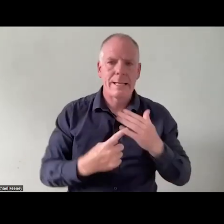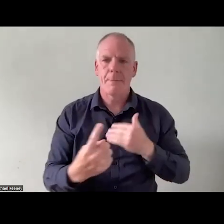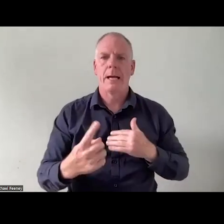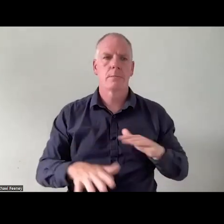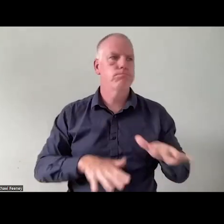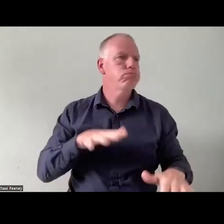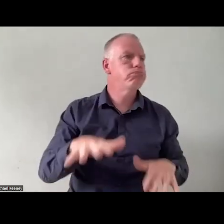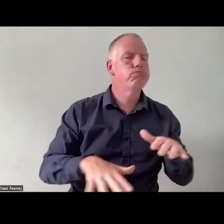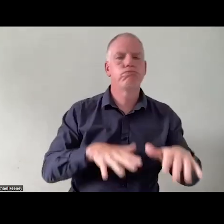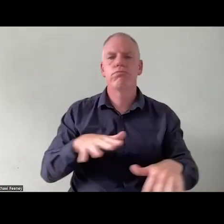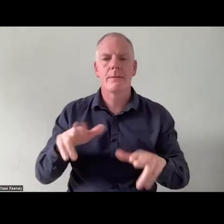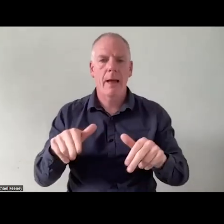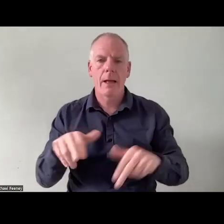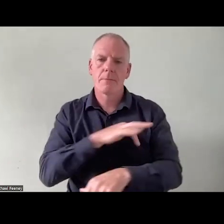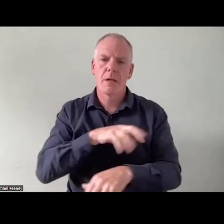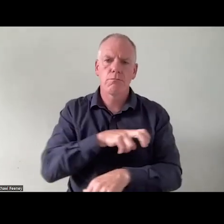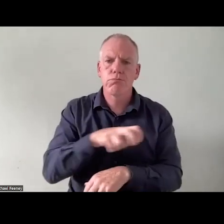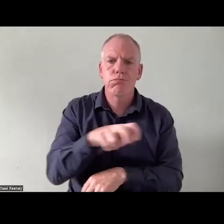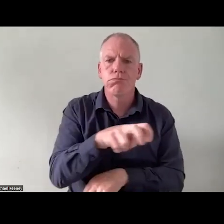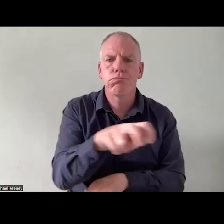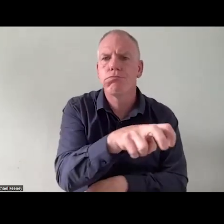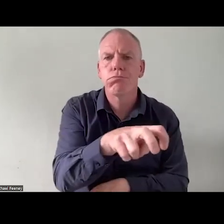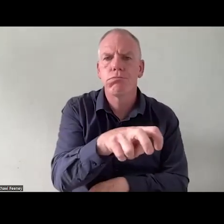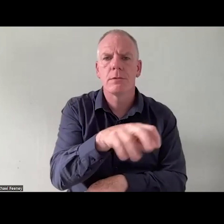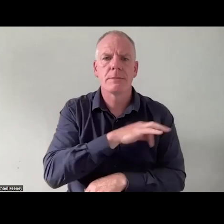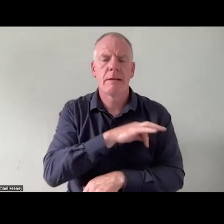that they could do some things by themselves again.